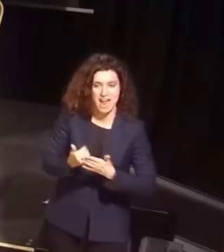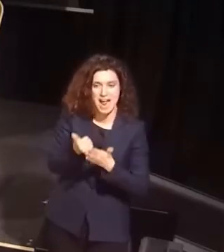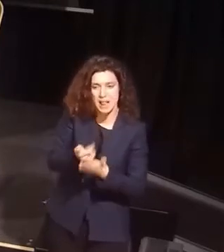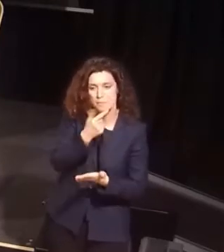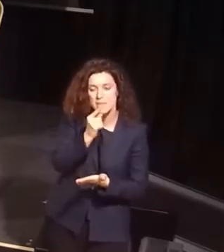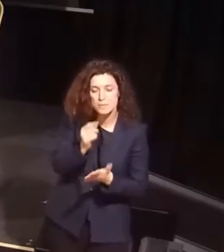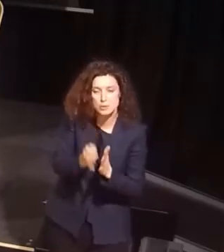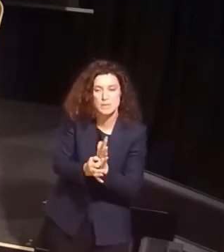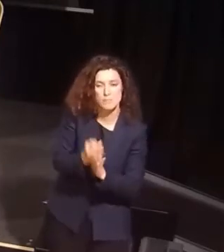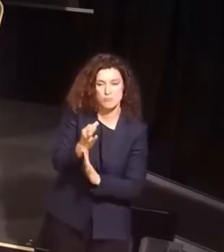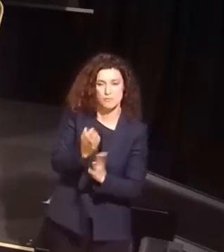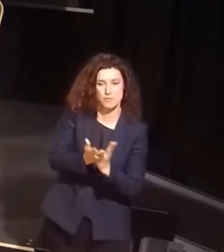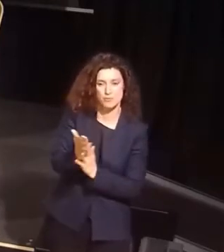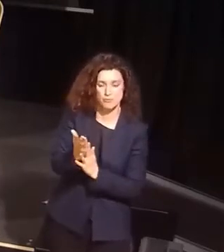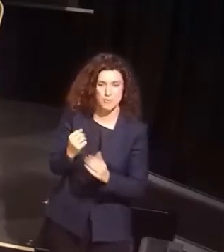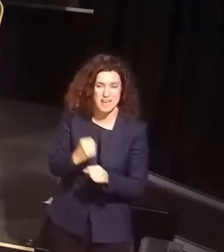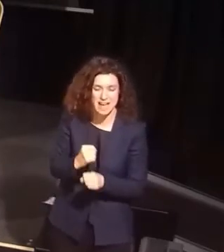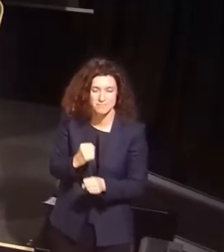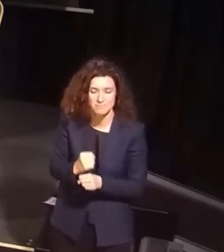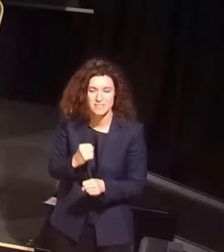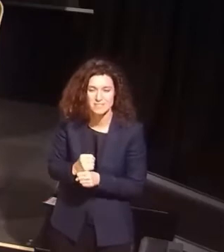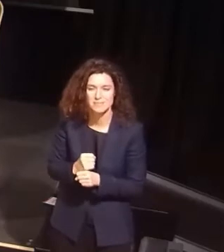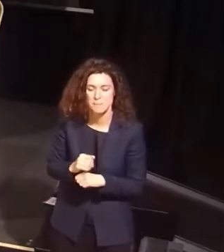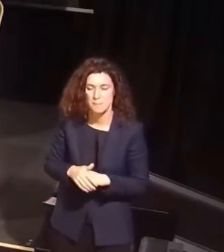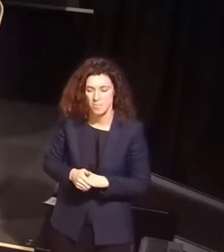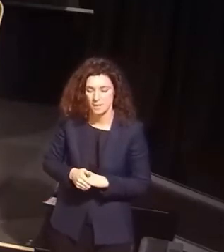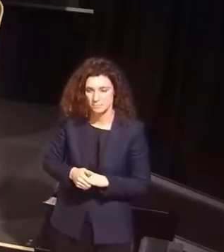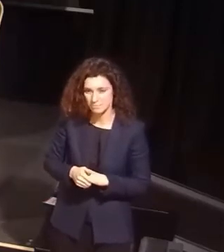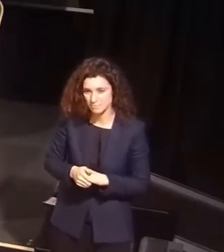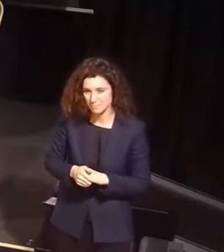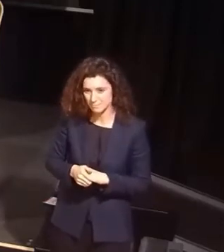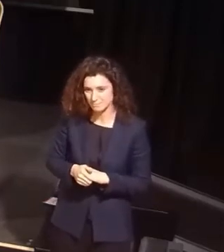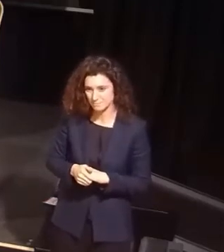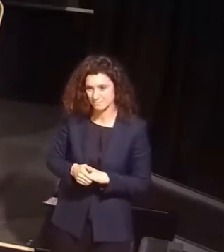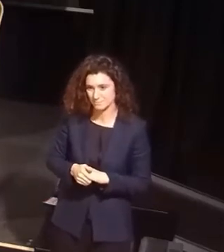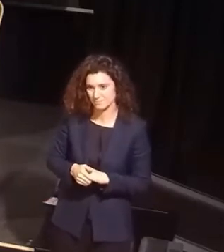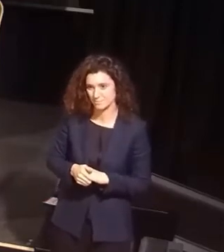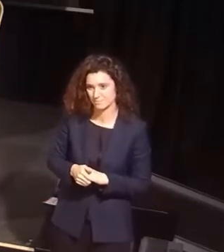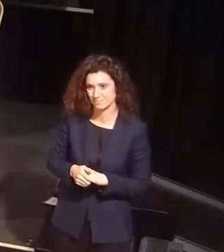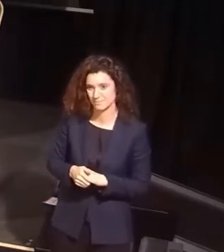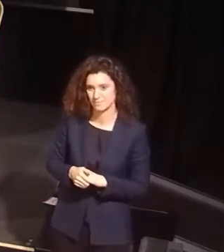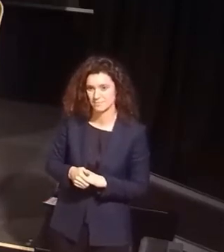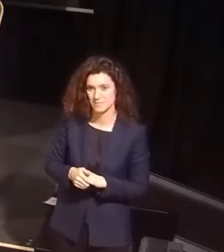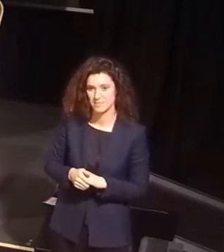A lot of the games that we enjoy, going back to Beat Saber again, you play against yourself,